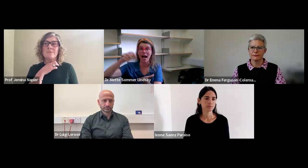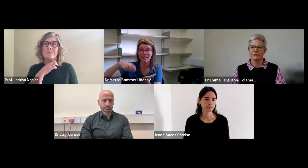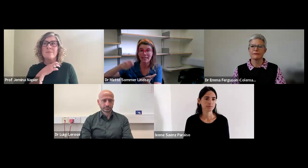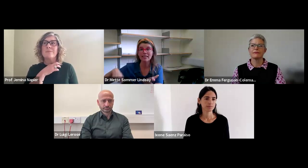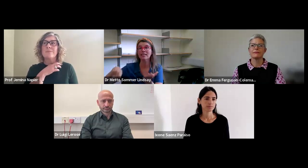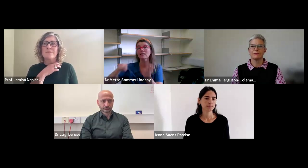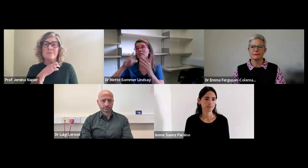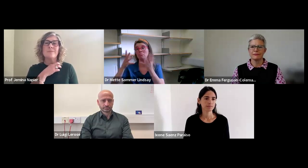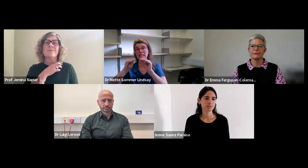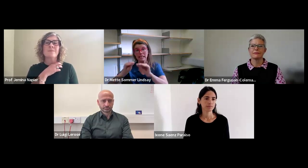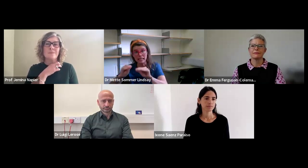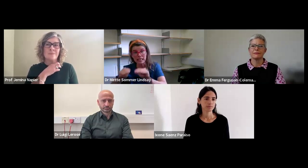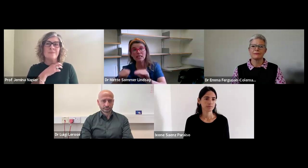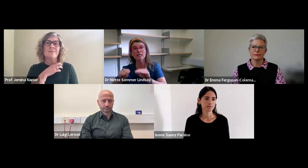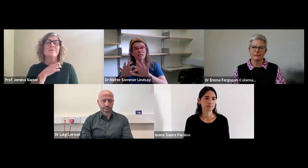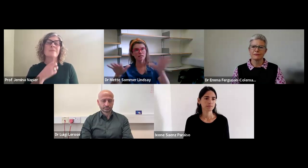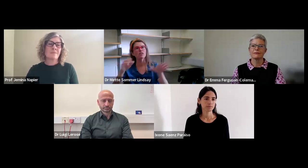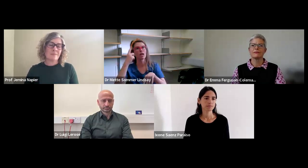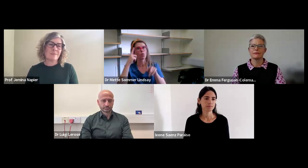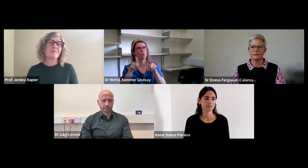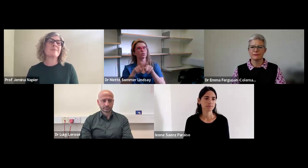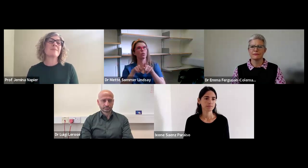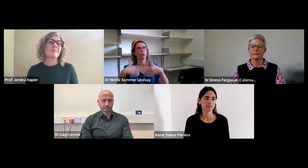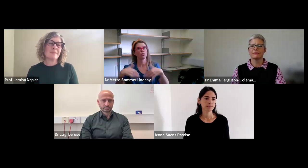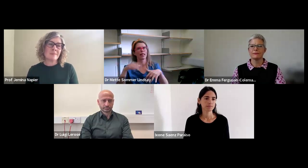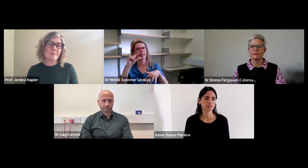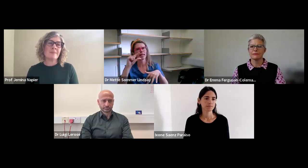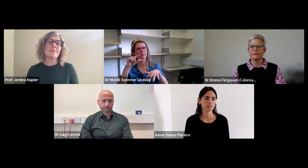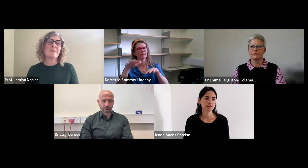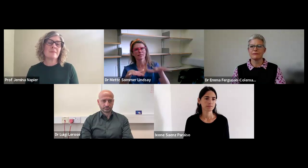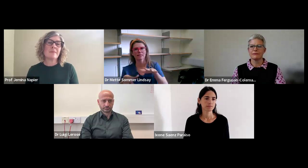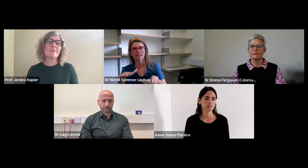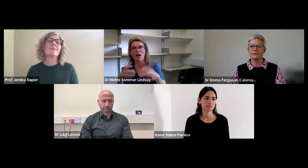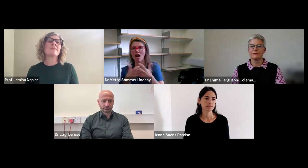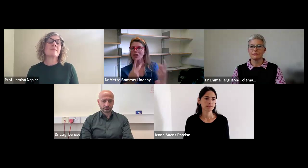the University, you got to do marking, some teaching. I didn't realize that and that was